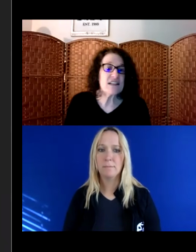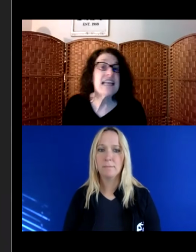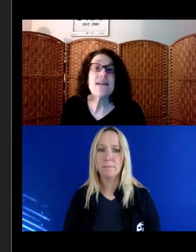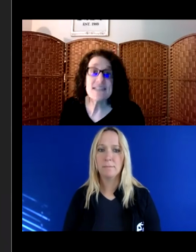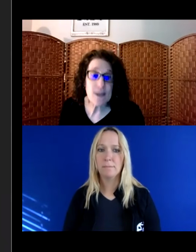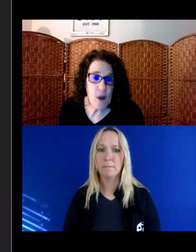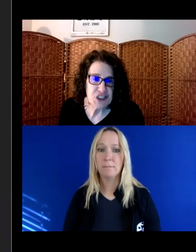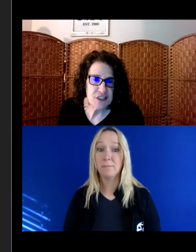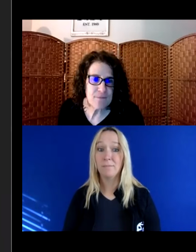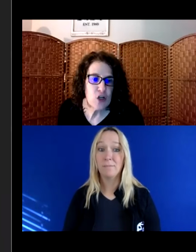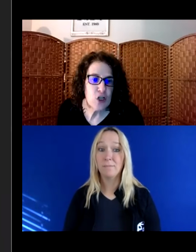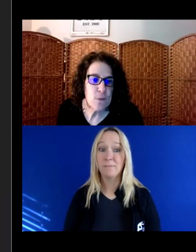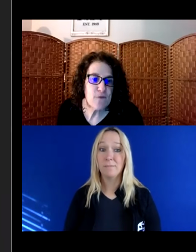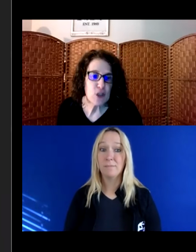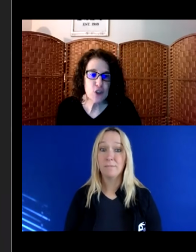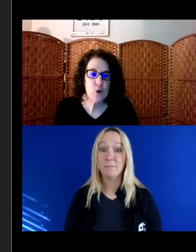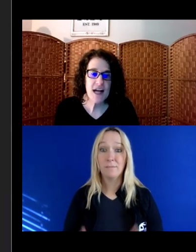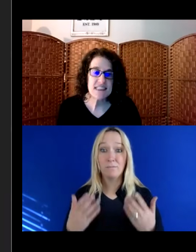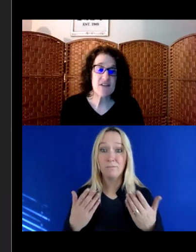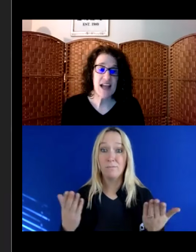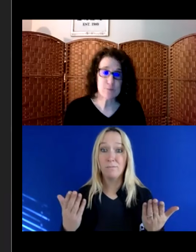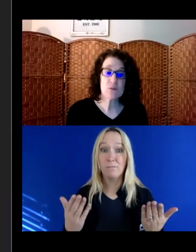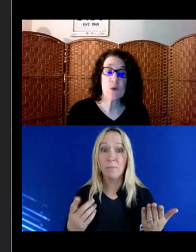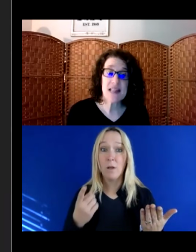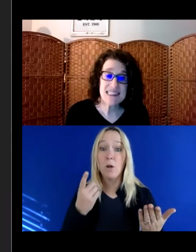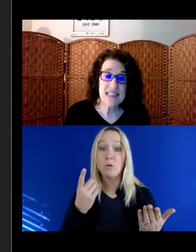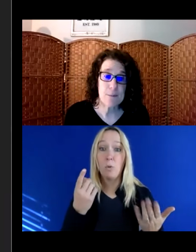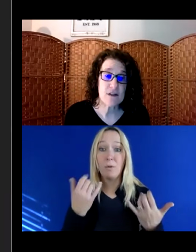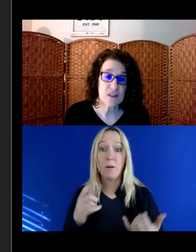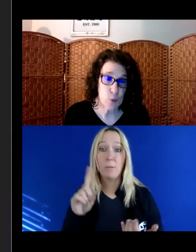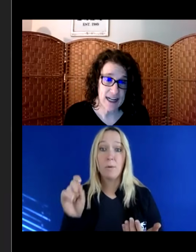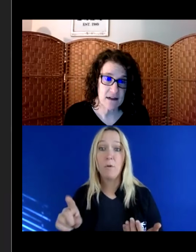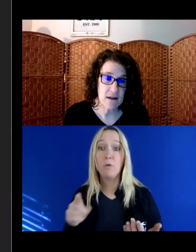Dave has a question. "Do you prefer two lines of captions with less time on the screen,